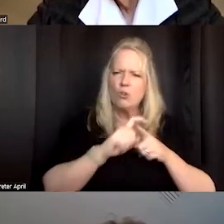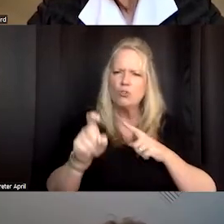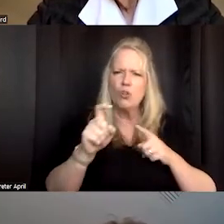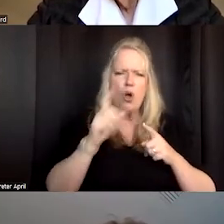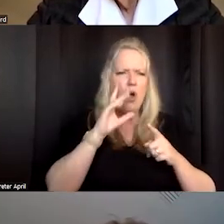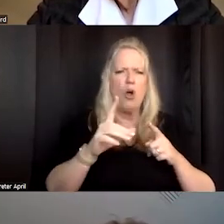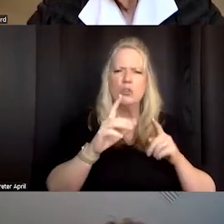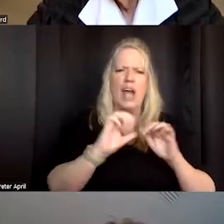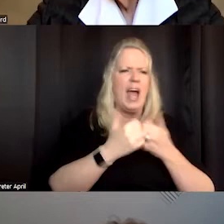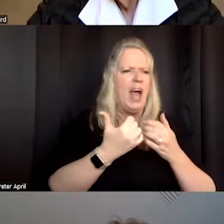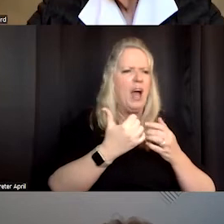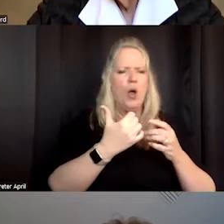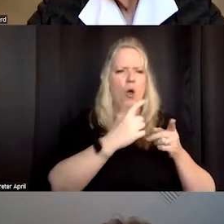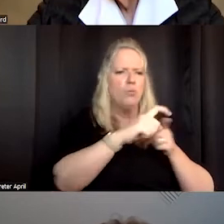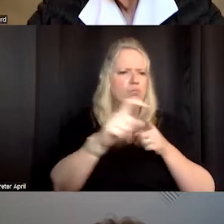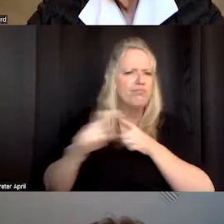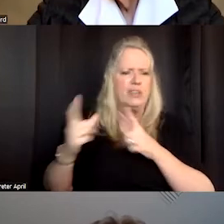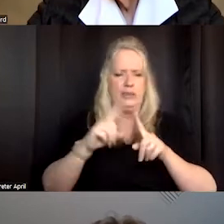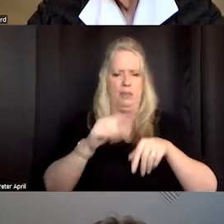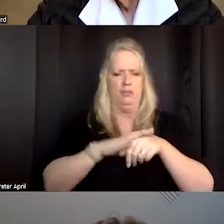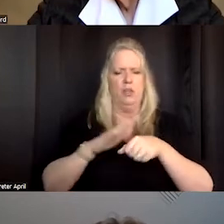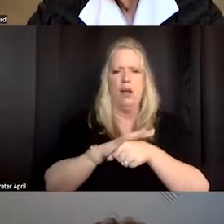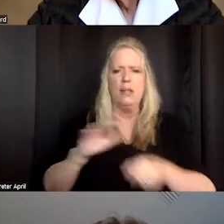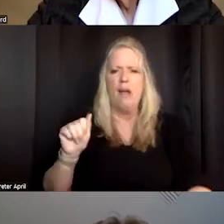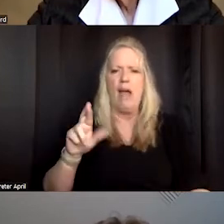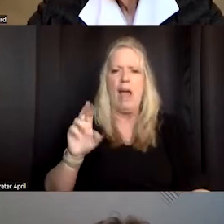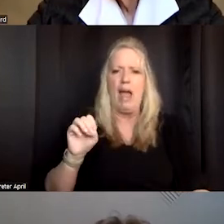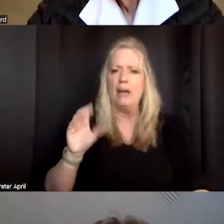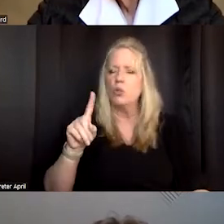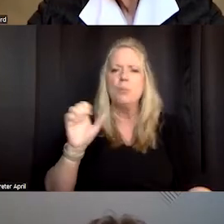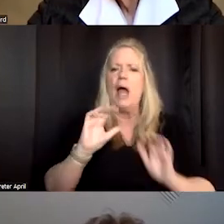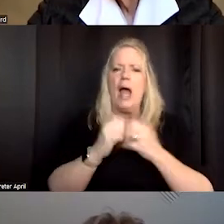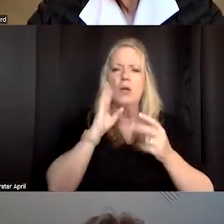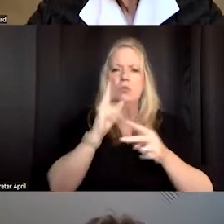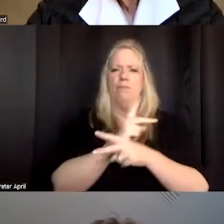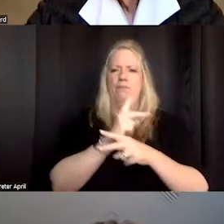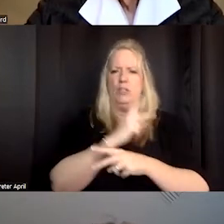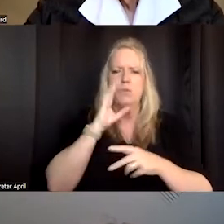IN TERMS OF BASED ON AREA CODE OR WHAT IS AN ALGORITHM USED THERE FOR CALL DISTRIBUTION?